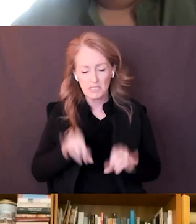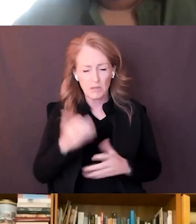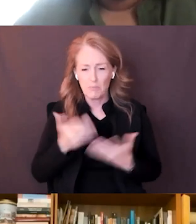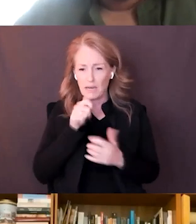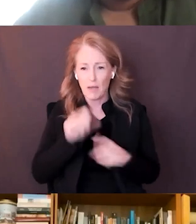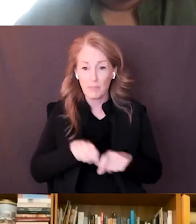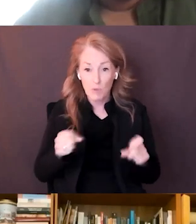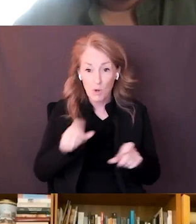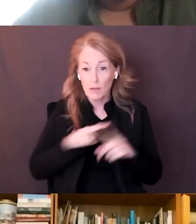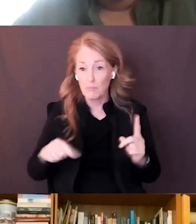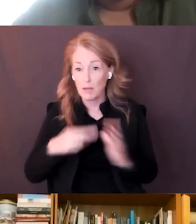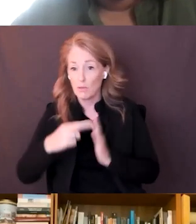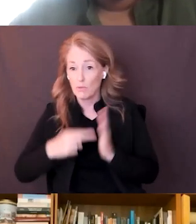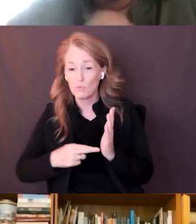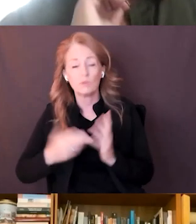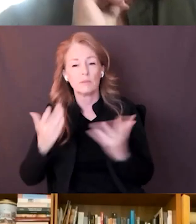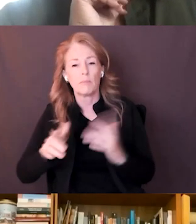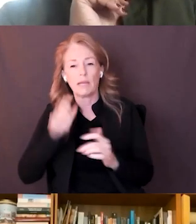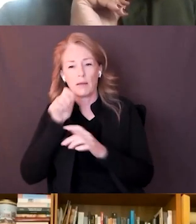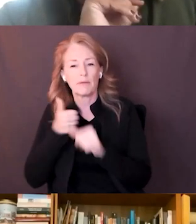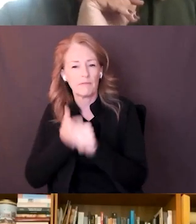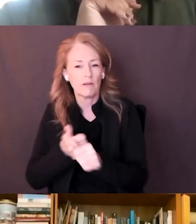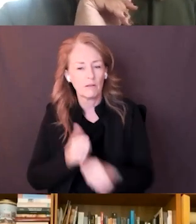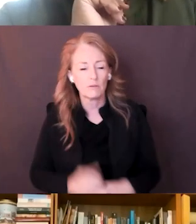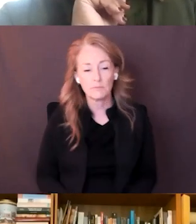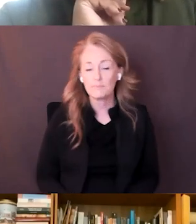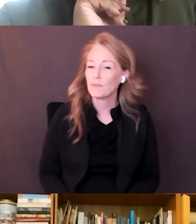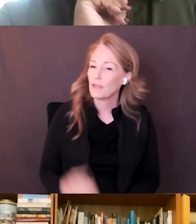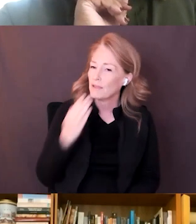THANK YOU DOCTOR HEPBURN FOR THAT.